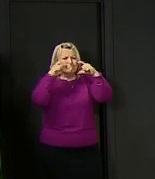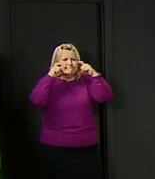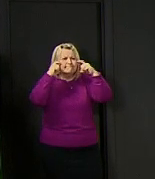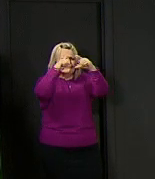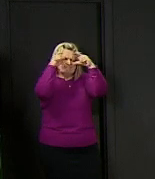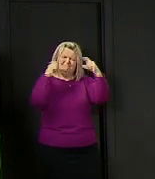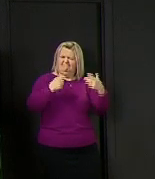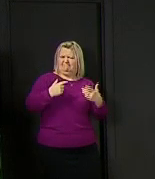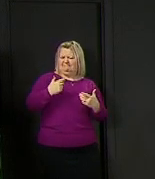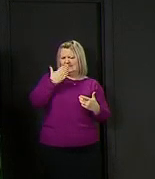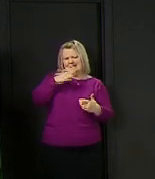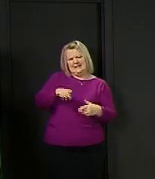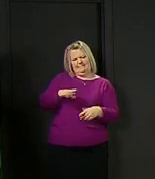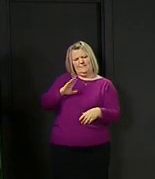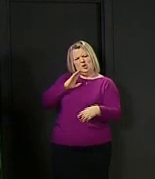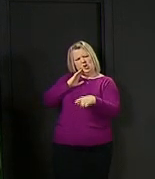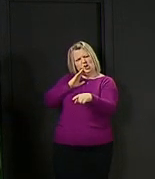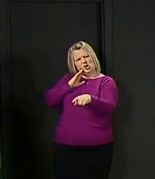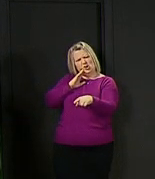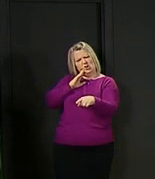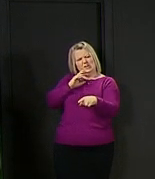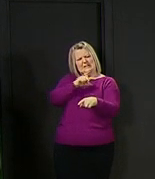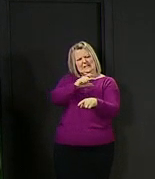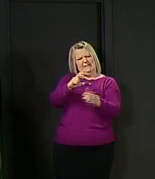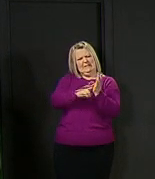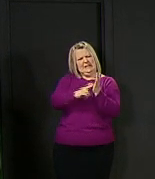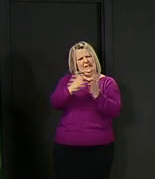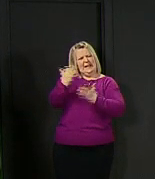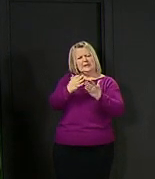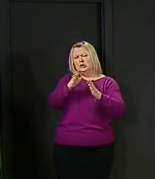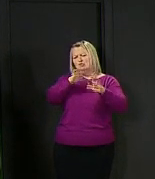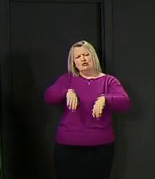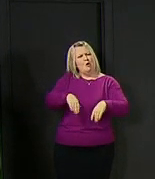as a high consequence infectious disease. Now one doctor we have spoken to says this